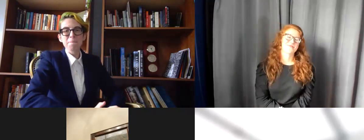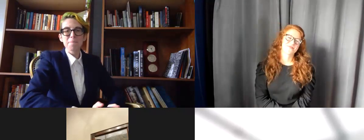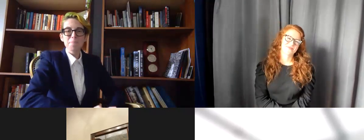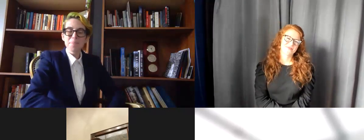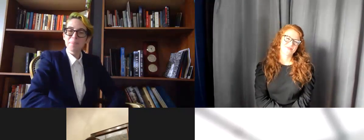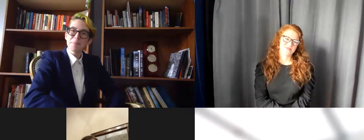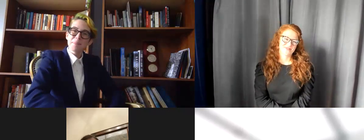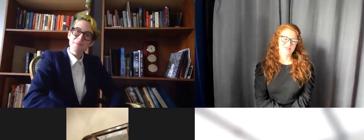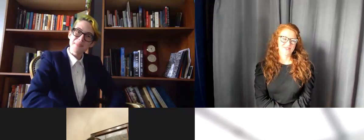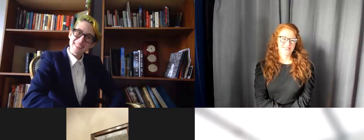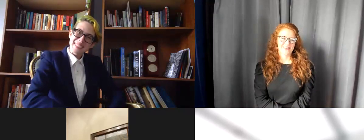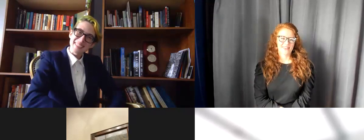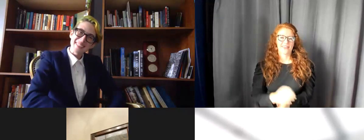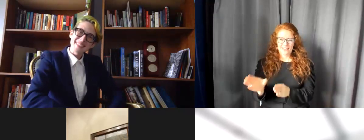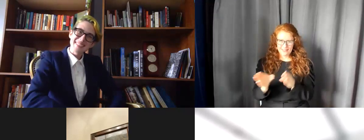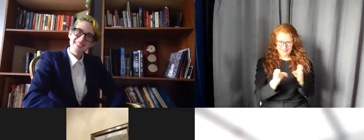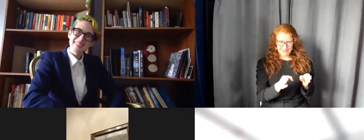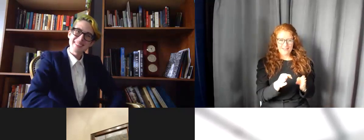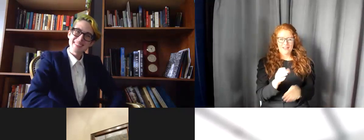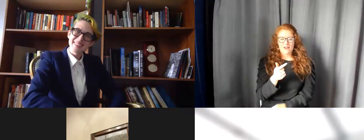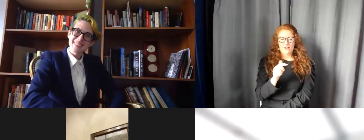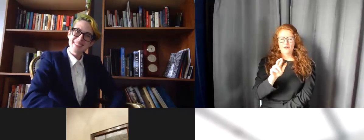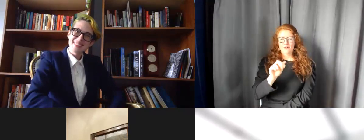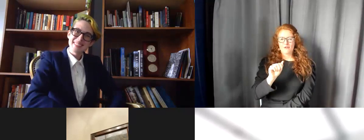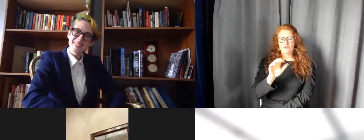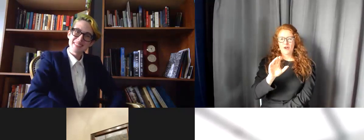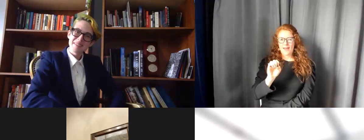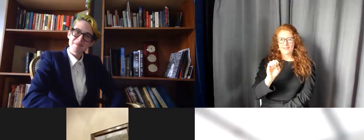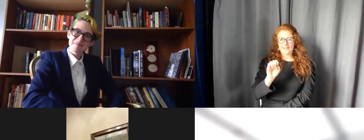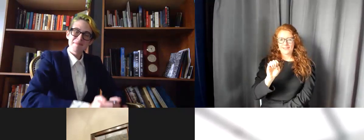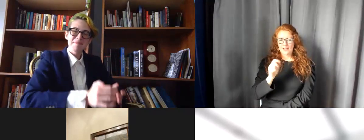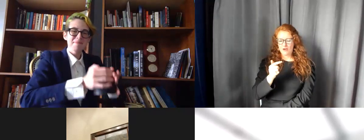Grace: All right. My name is Grace Girl. I use she her pronouns.